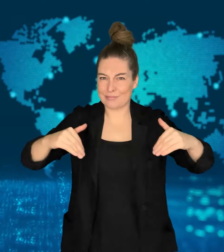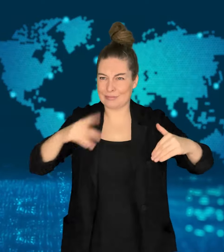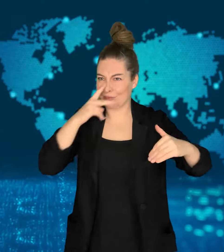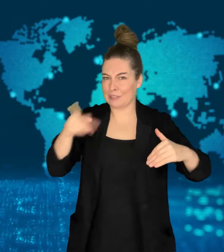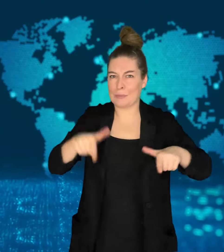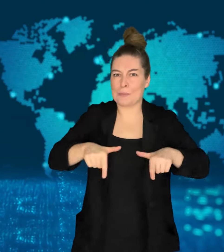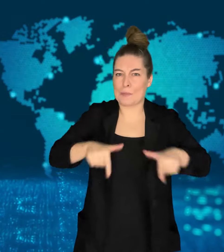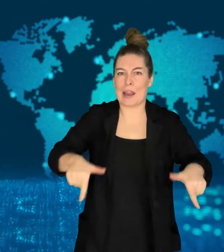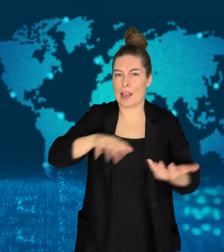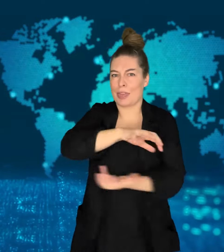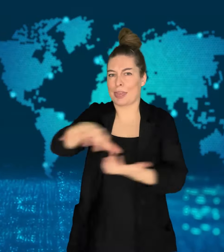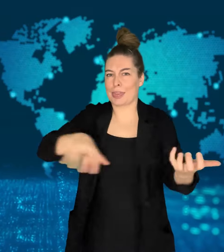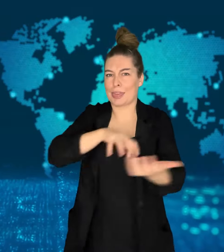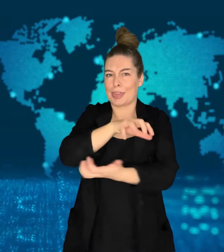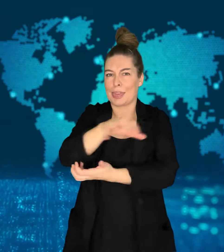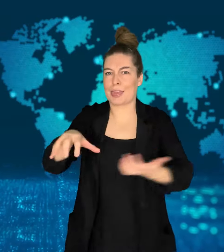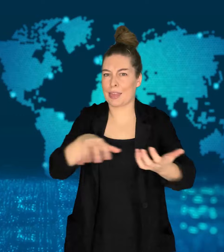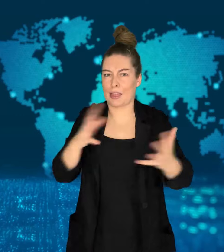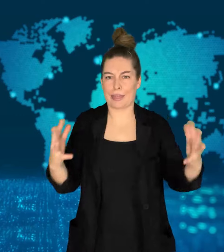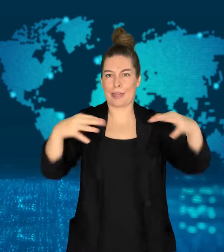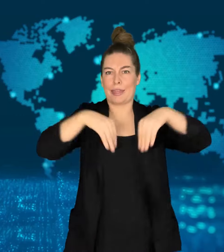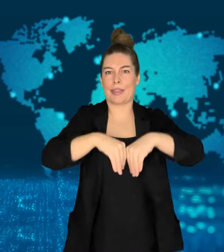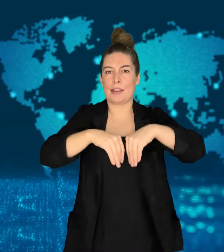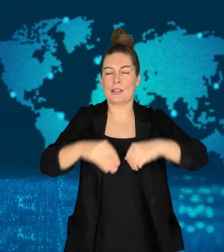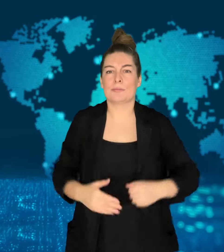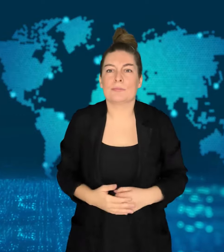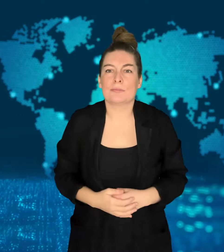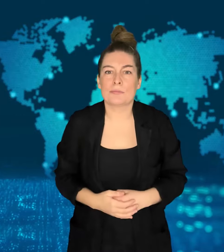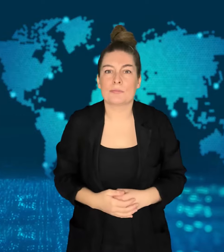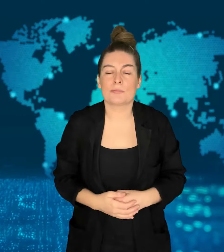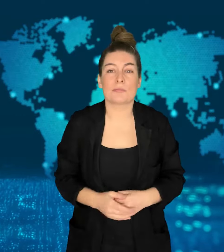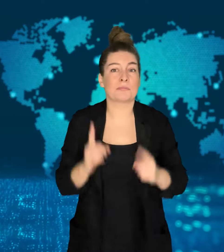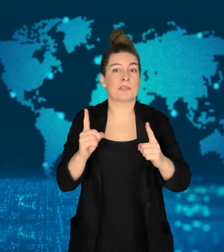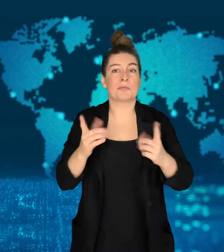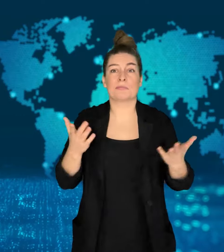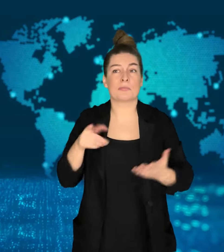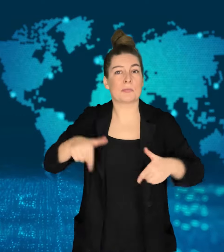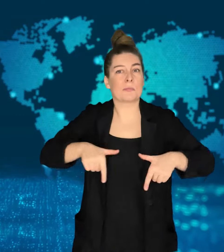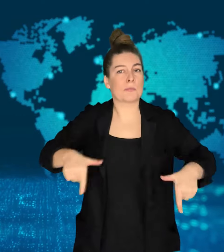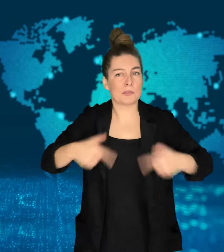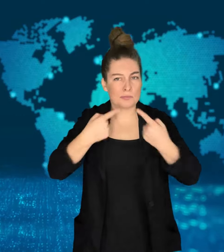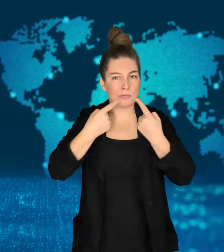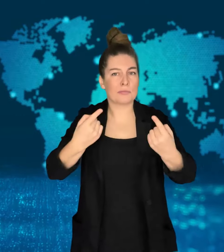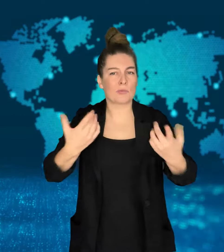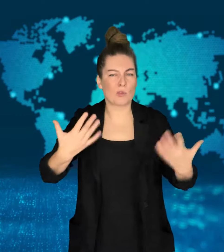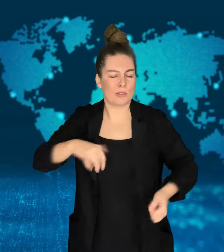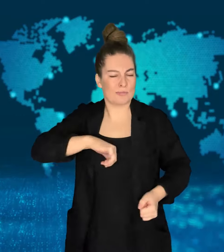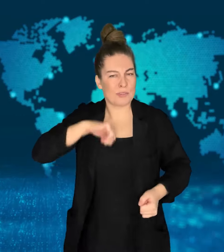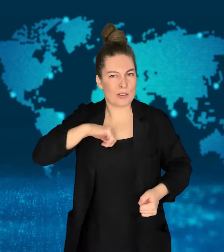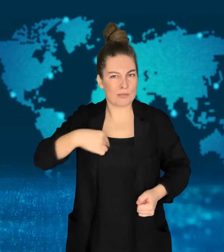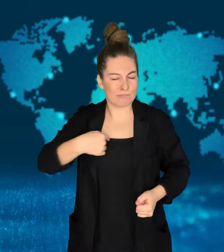The Prime Minister has intentionally mixed religion and politics.